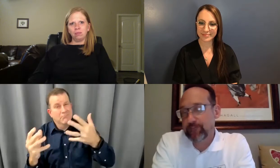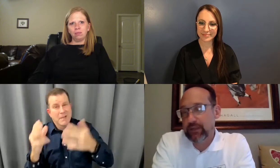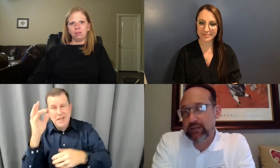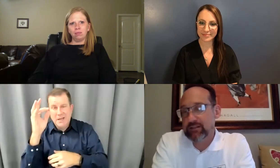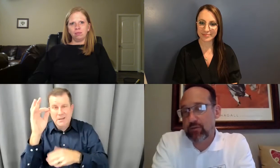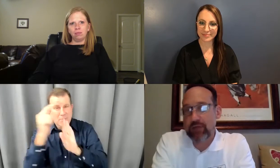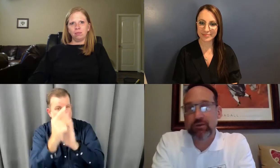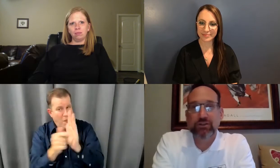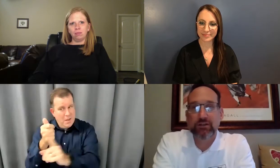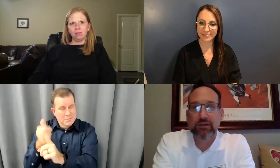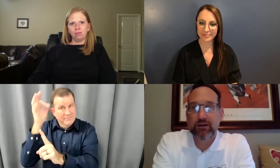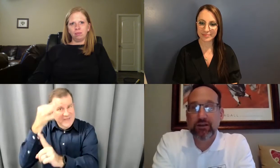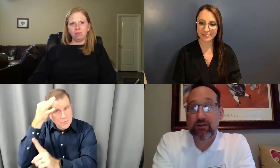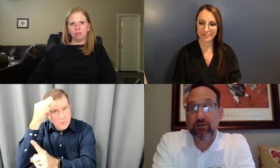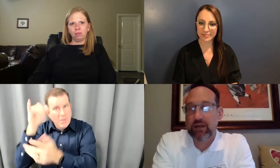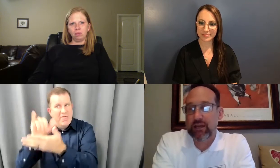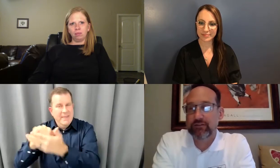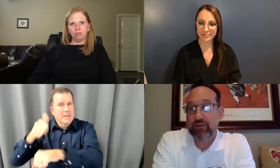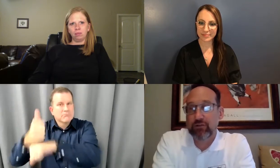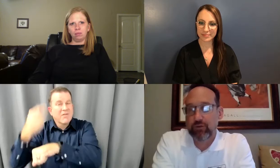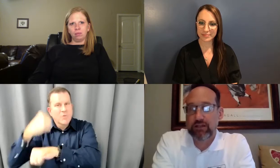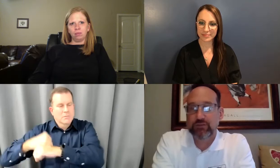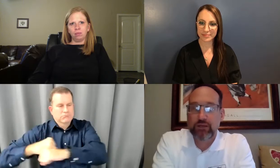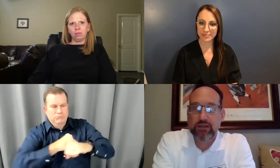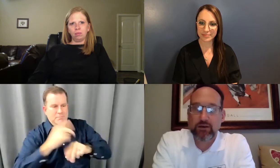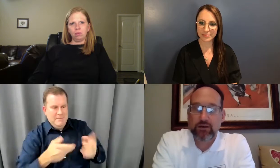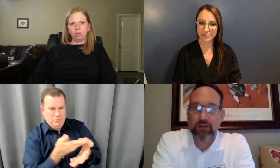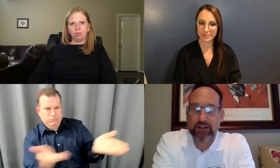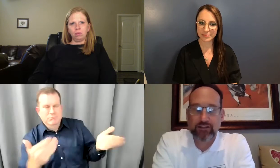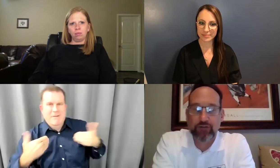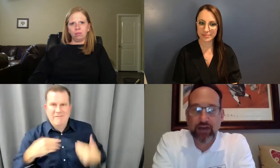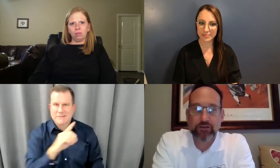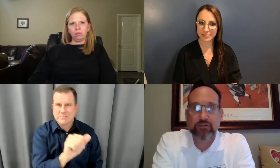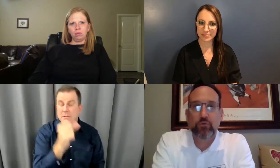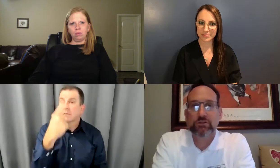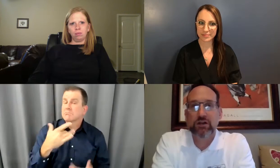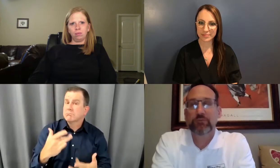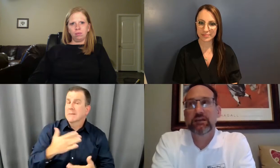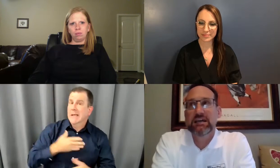And so my mission here and in generally when I speak, I do a lot of self-advocacy workshops,